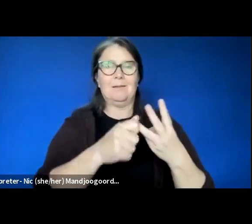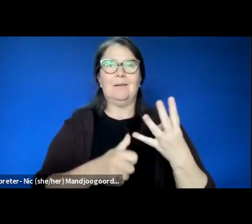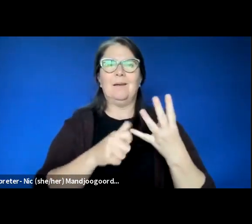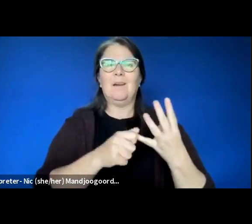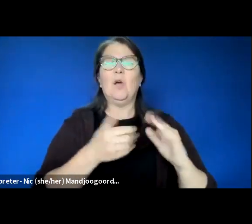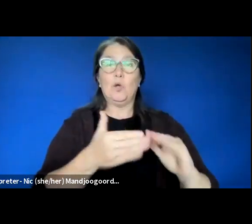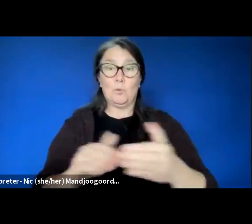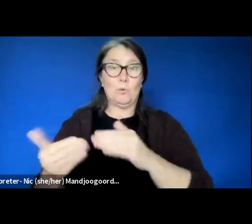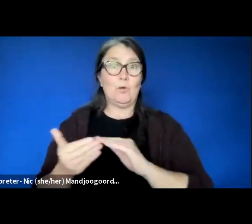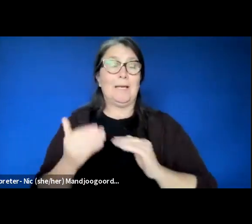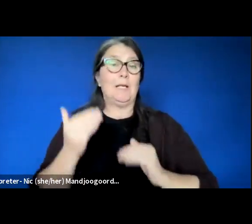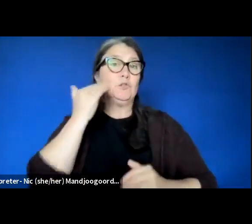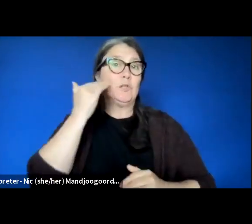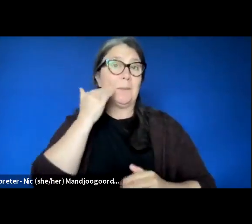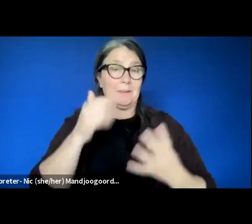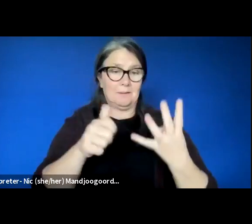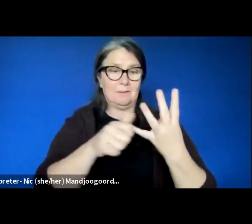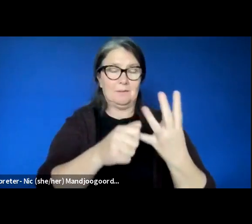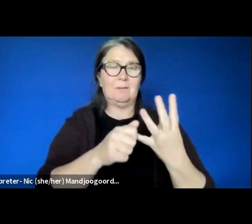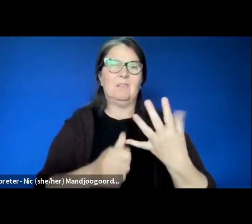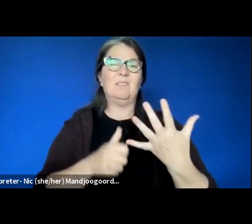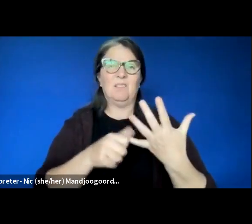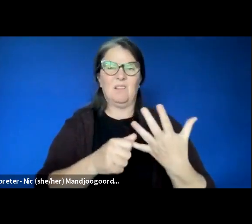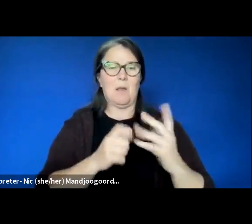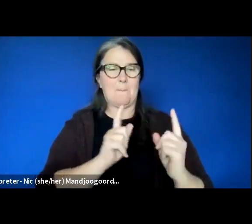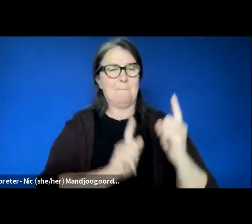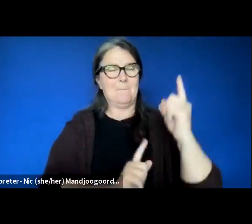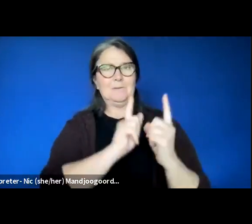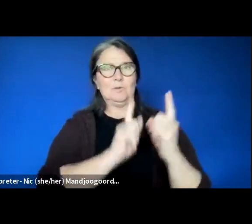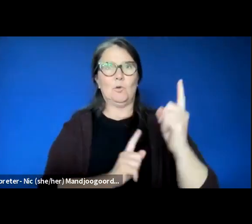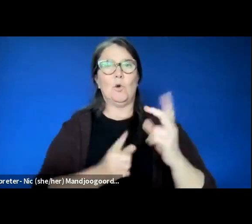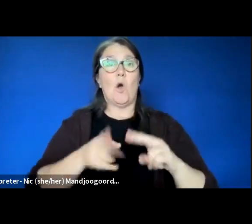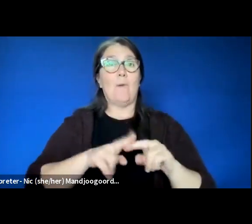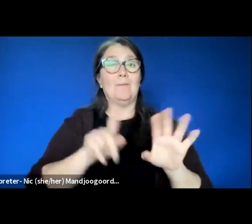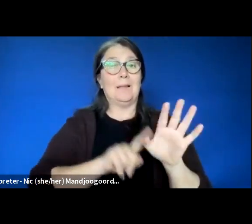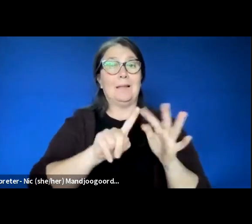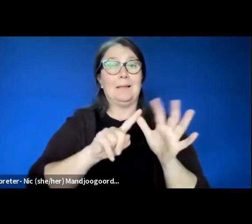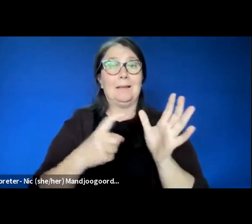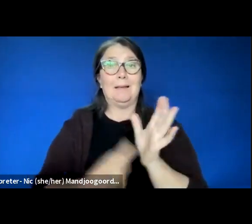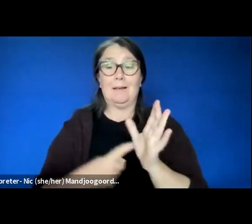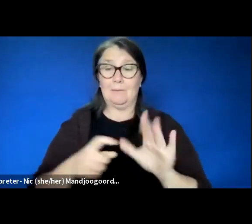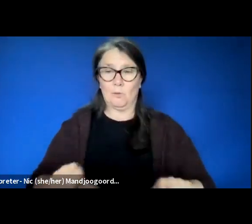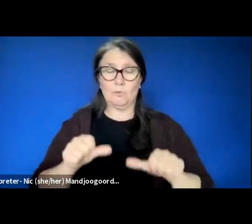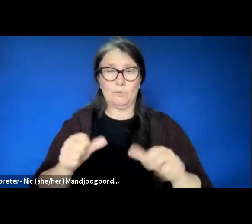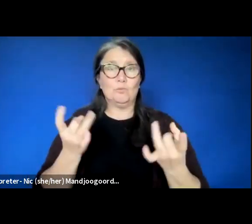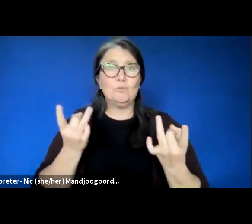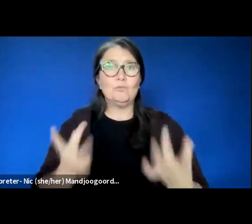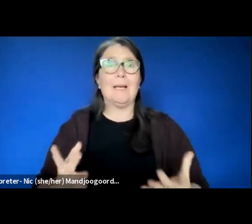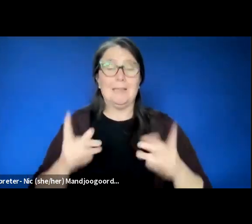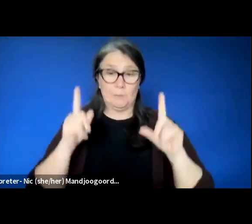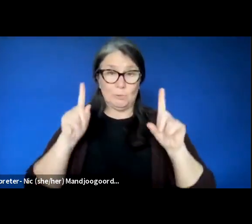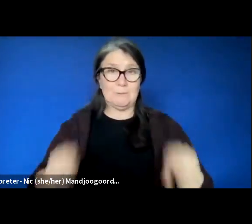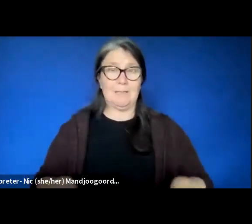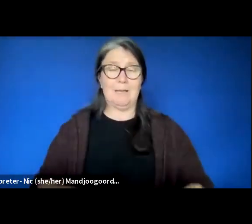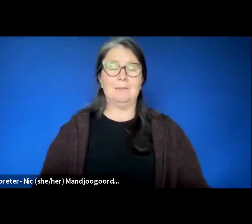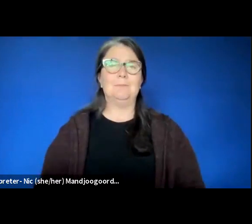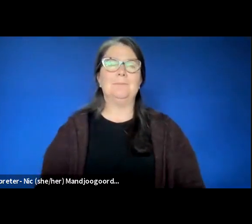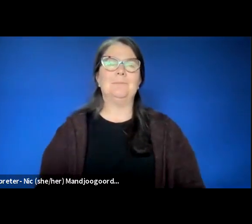community community. chat champion of the year, and champion of the year, and out for mentoring, mentor of the year. r. Alright folks, let's